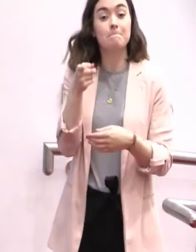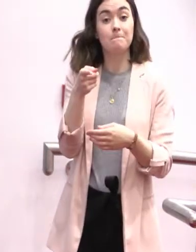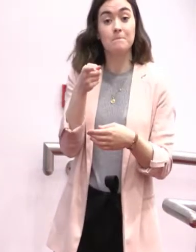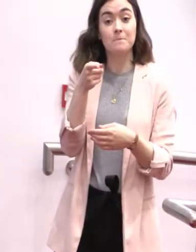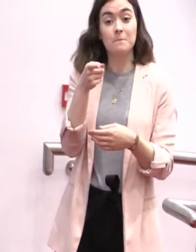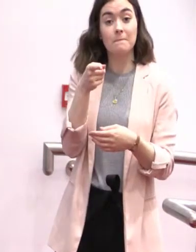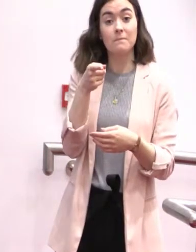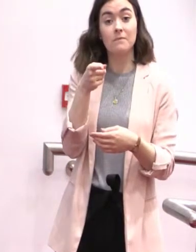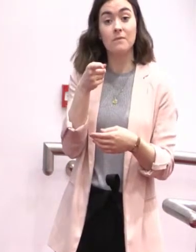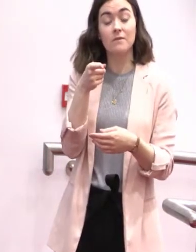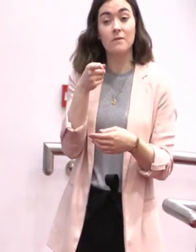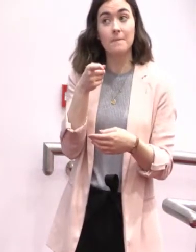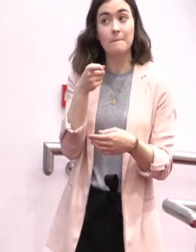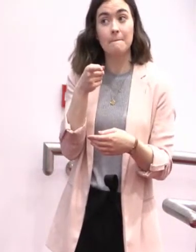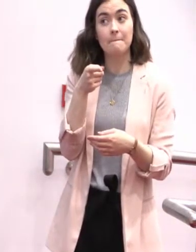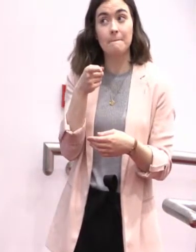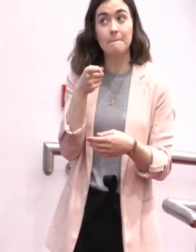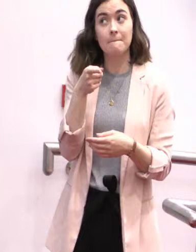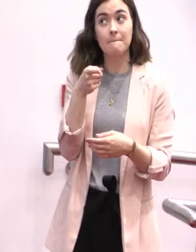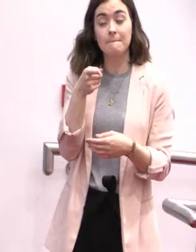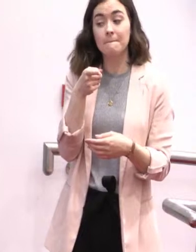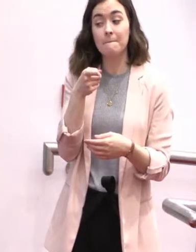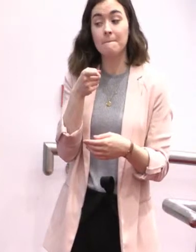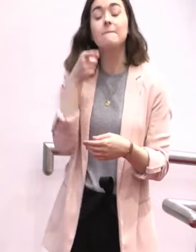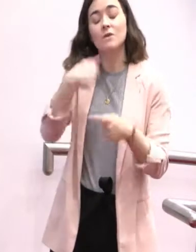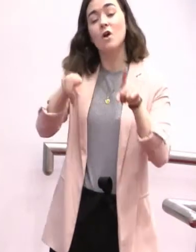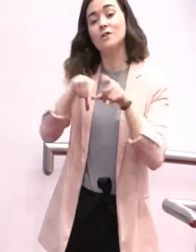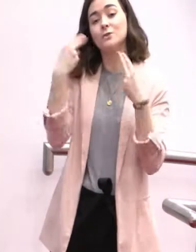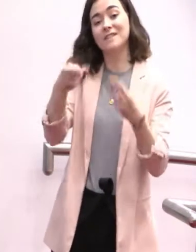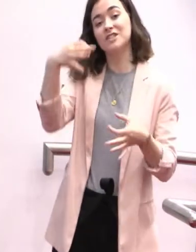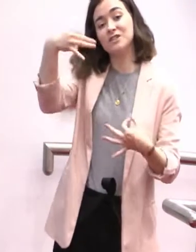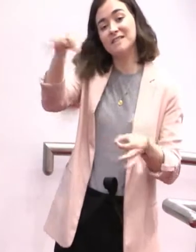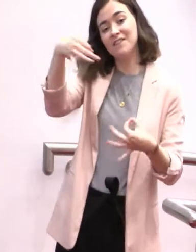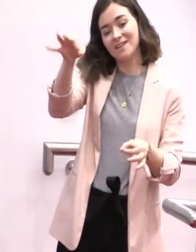The problem letters of recommendation.